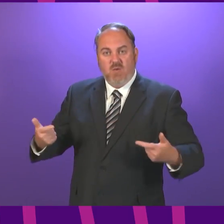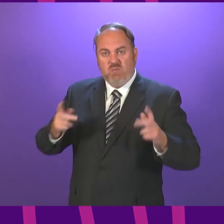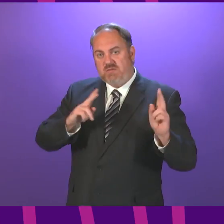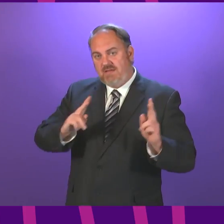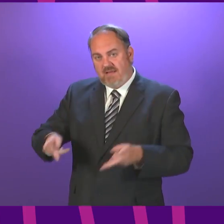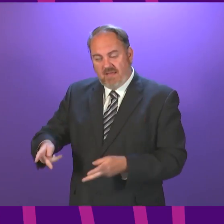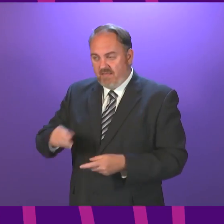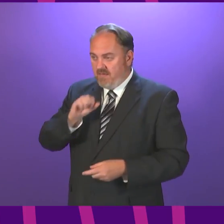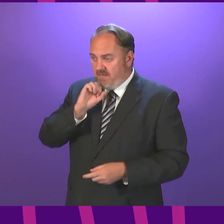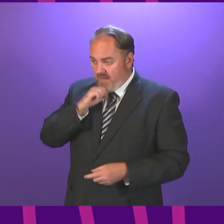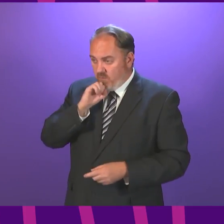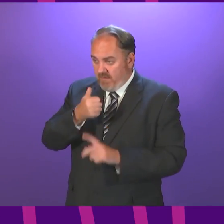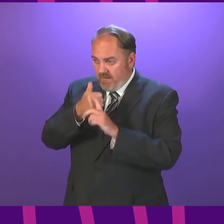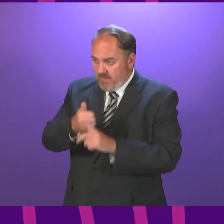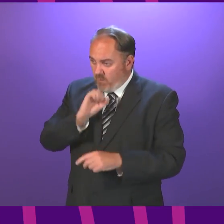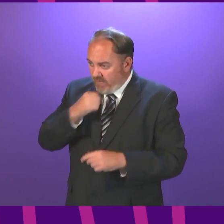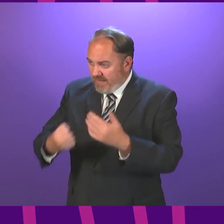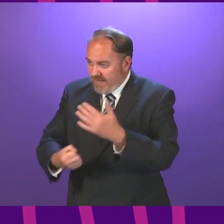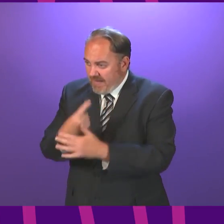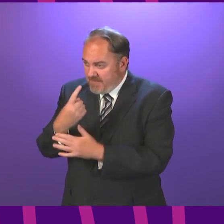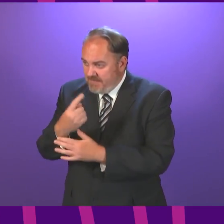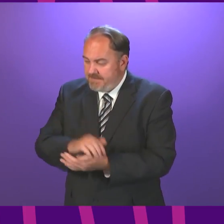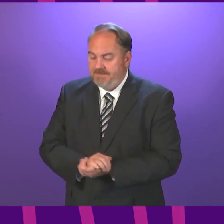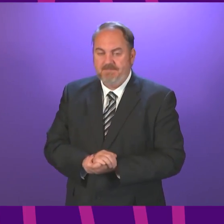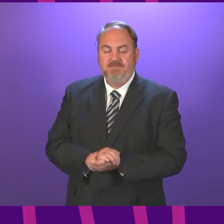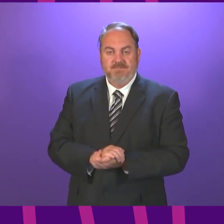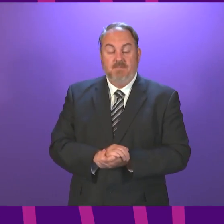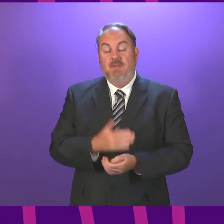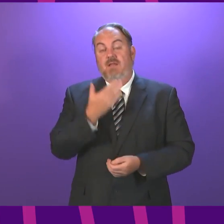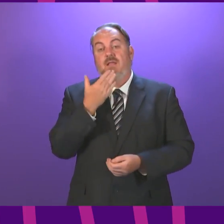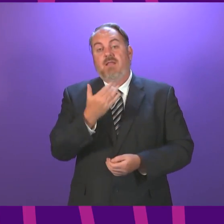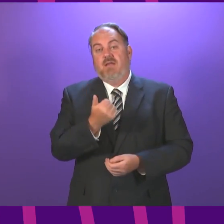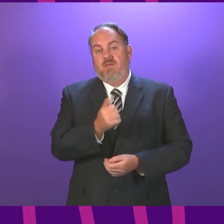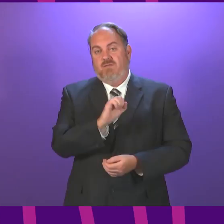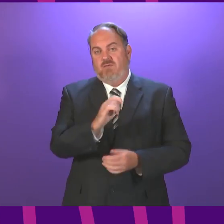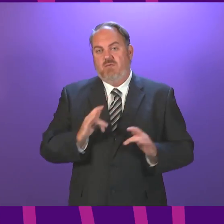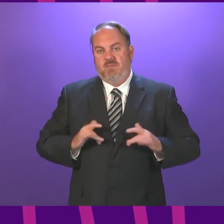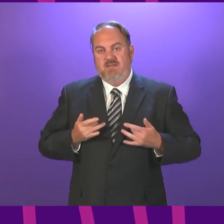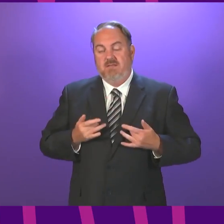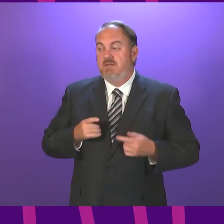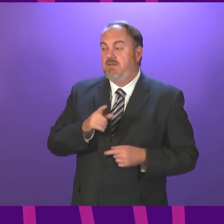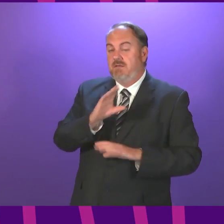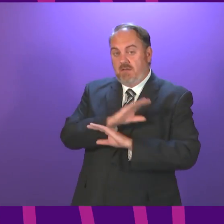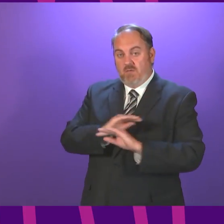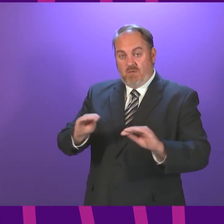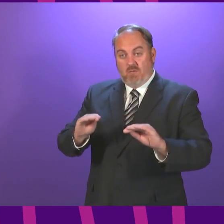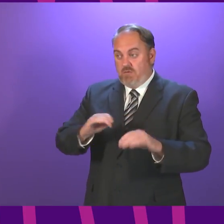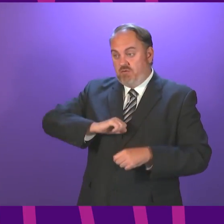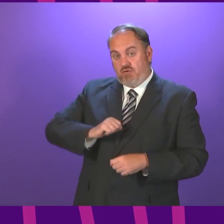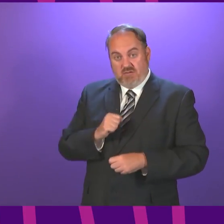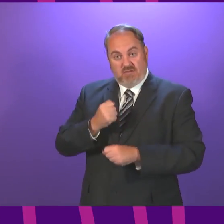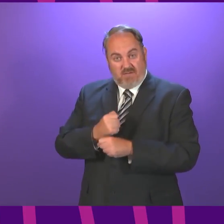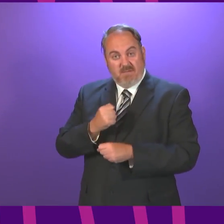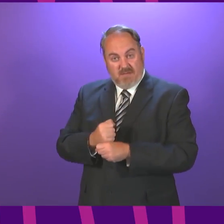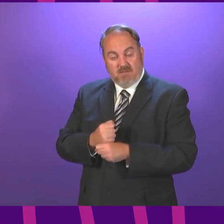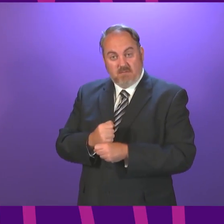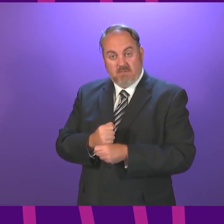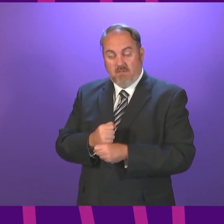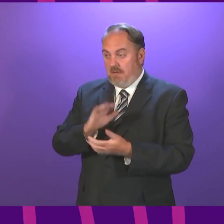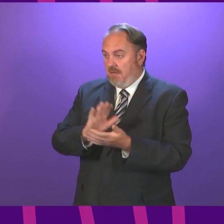Gillian Mackay will be aware that the Government is firmly in support of the implementation